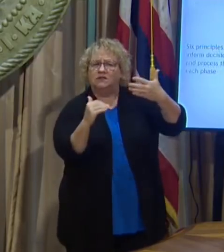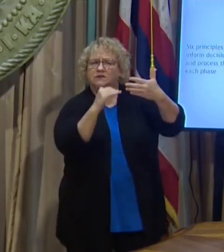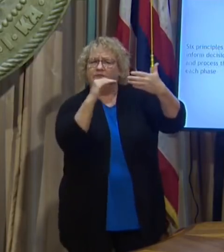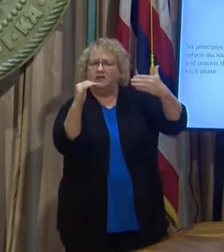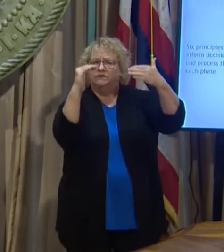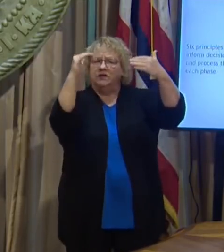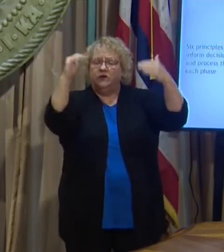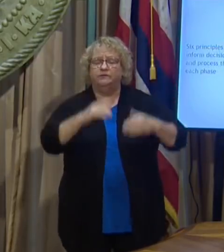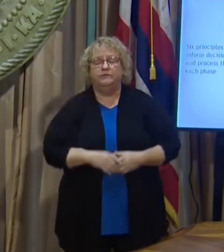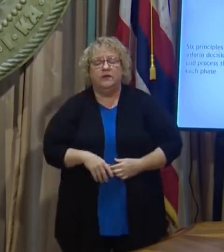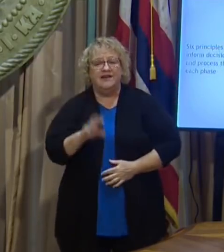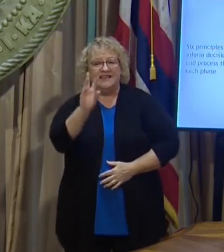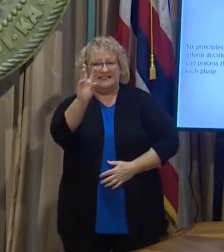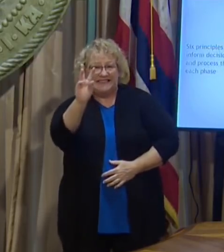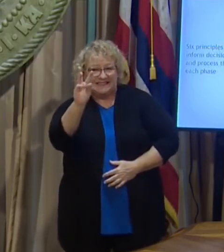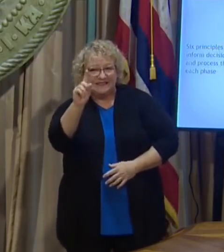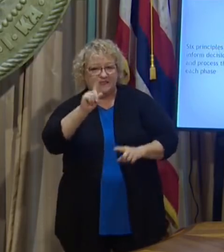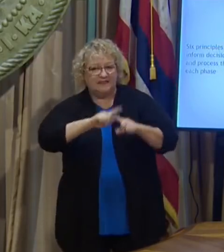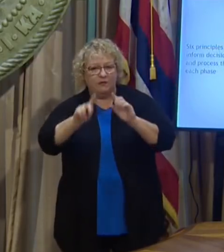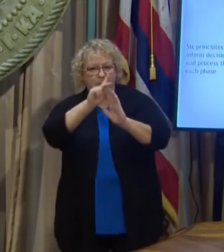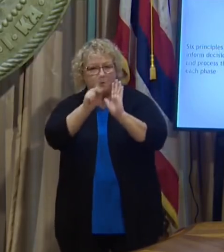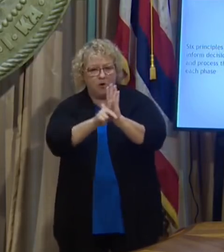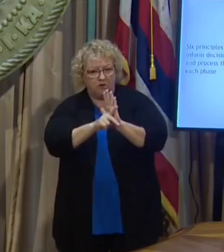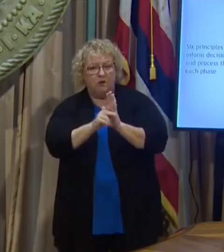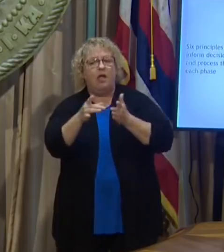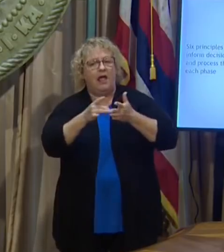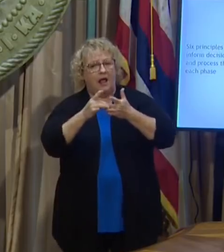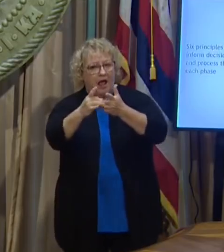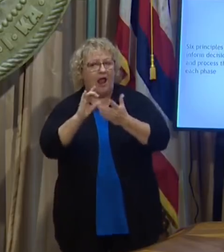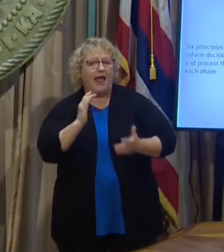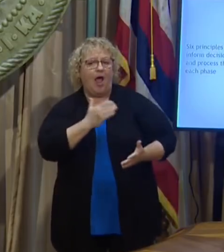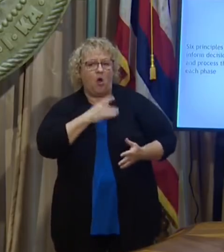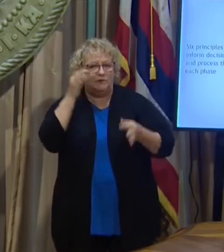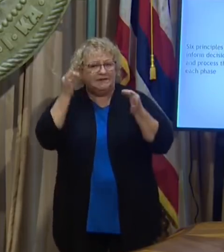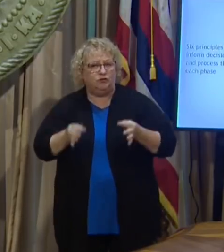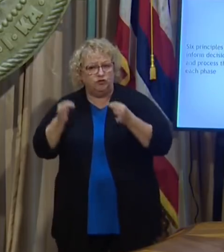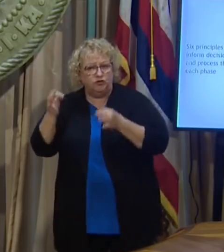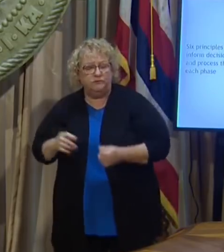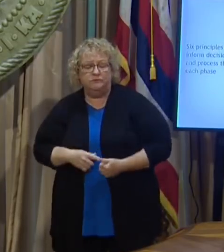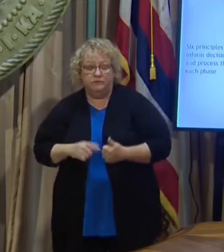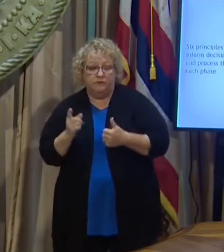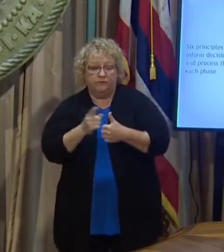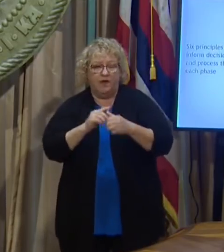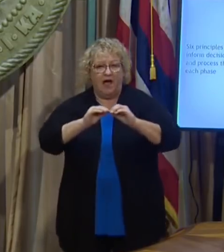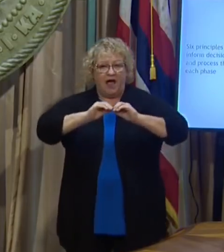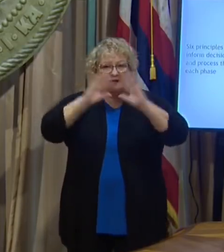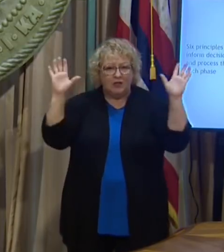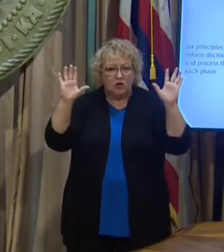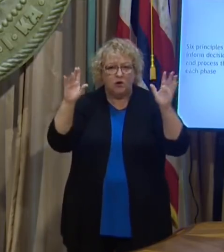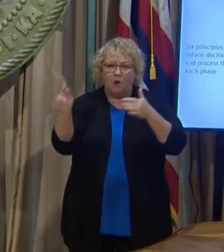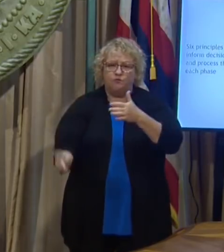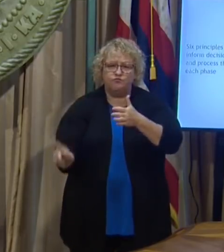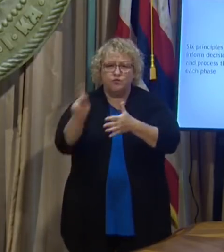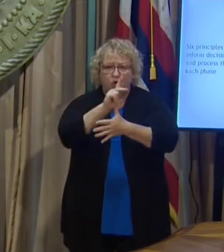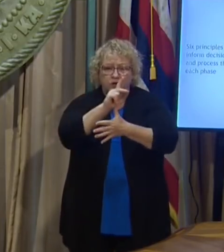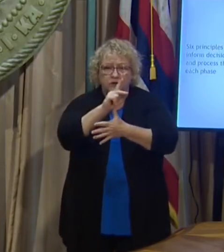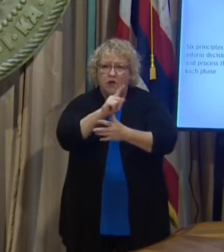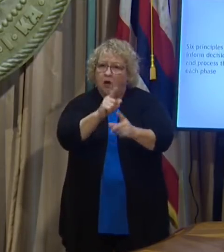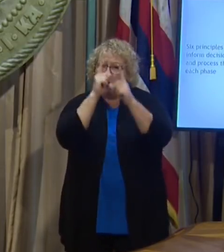ECONOMY AGAIN. SIX PRINCIPLES WILL GUIDE THE DECISION.